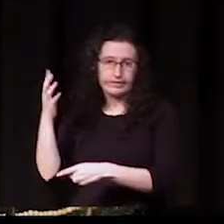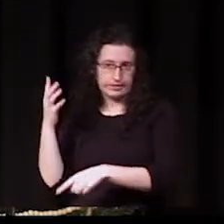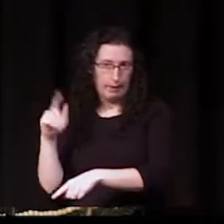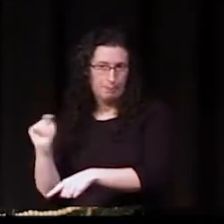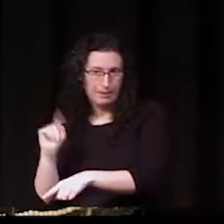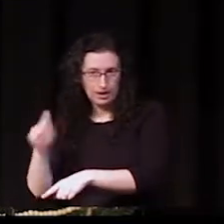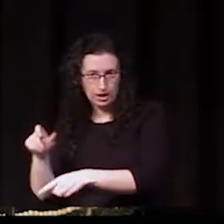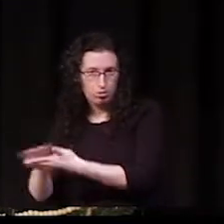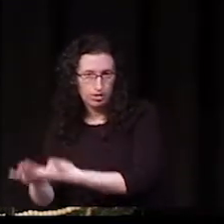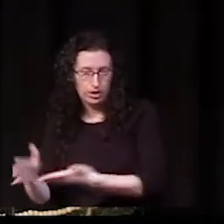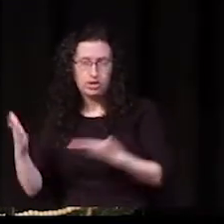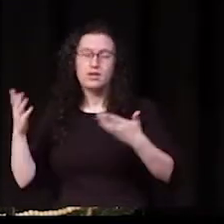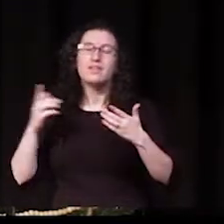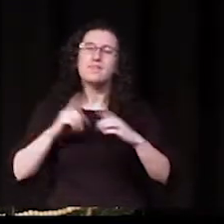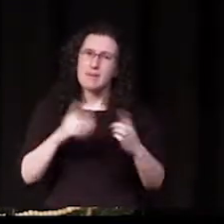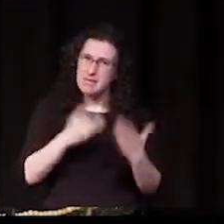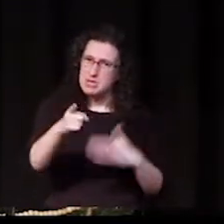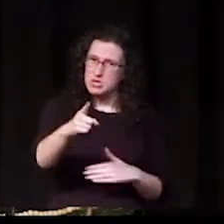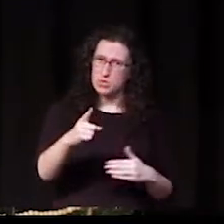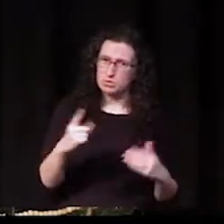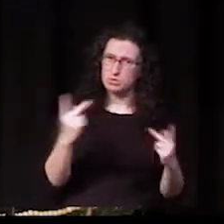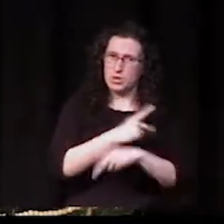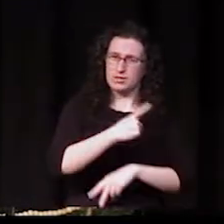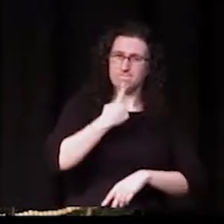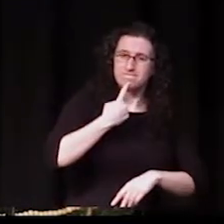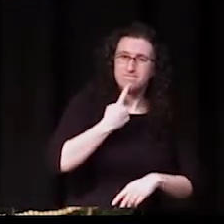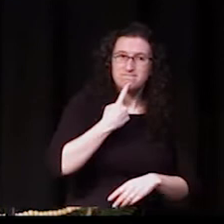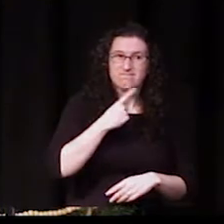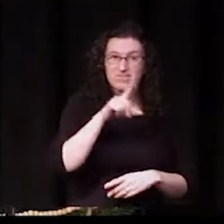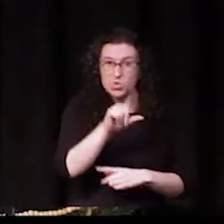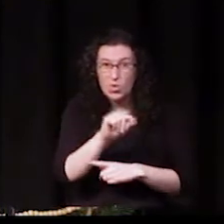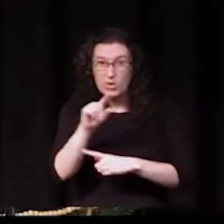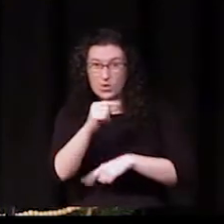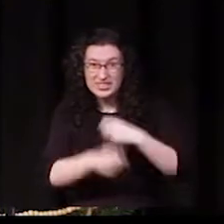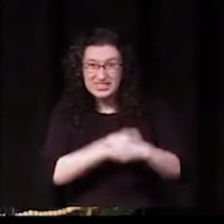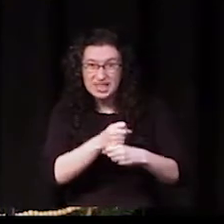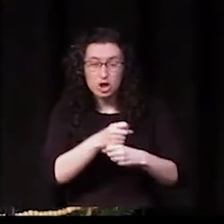For some of you 2020 delivered just one late last blow